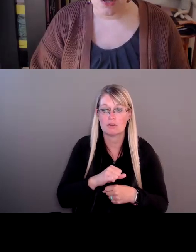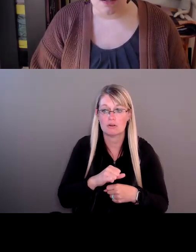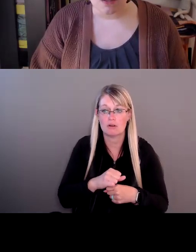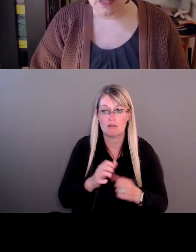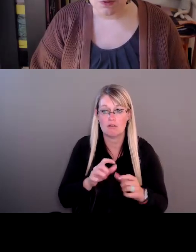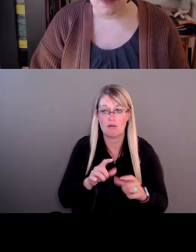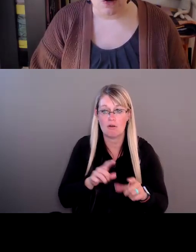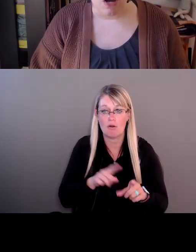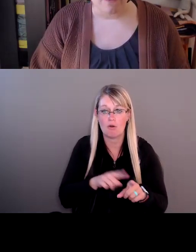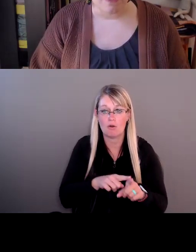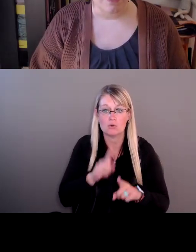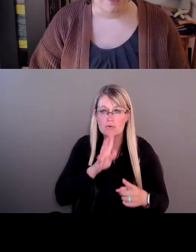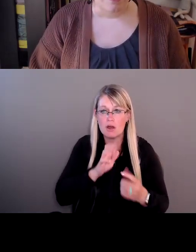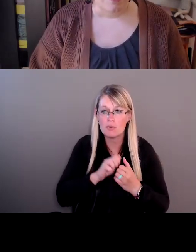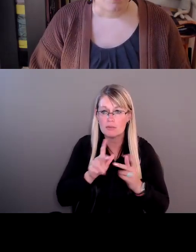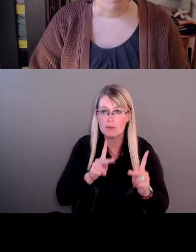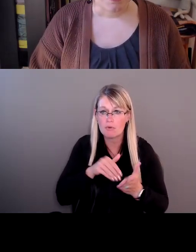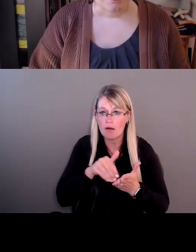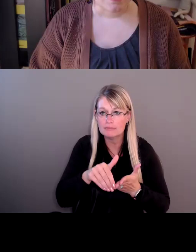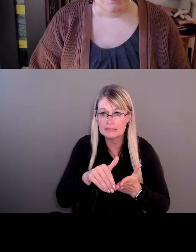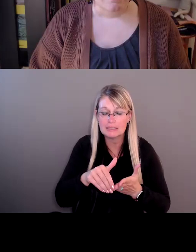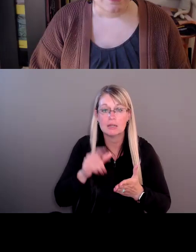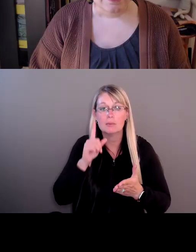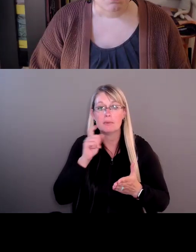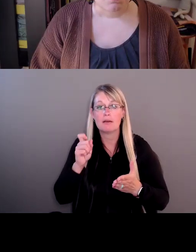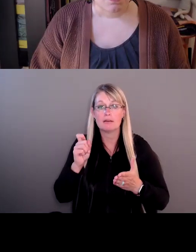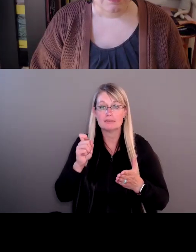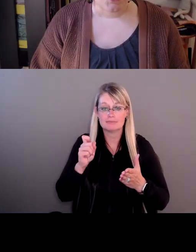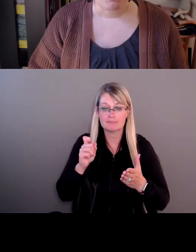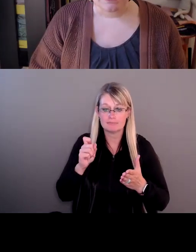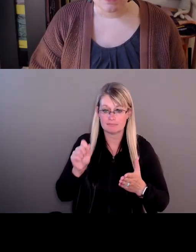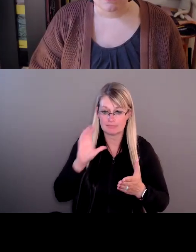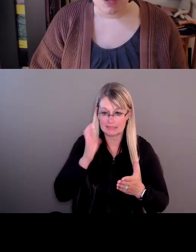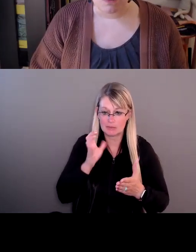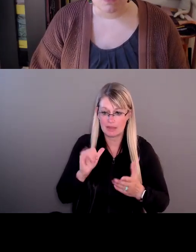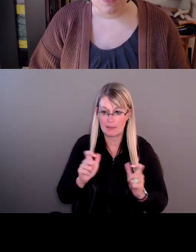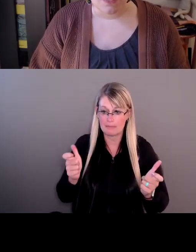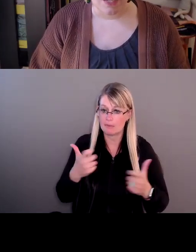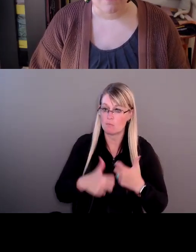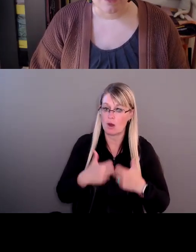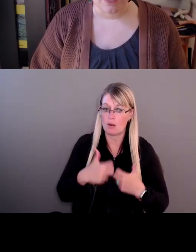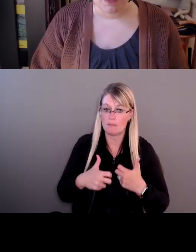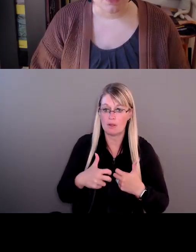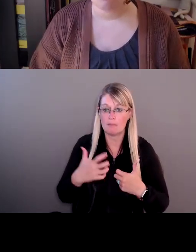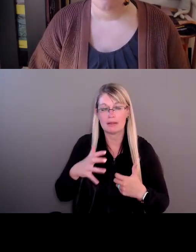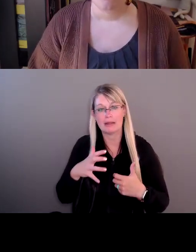talk to people about often, because it does seem like such a big problem and kind of very nebulous.